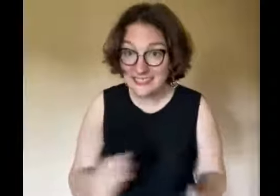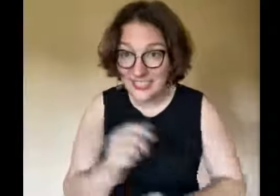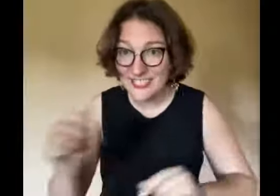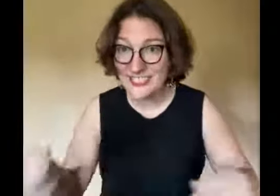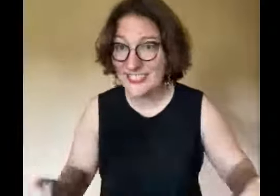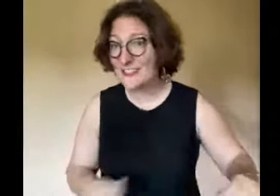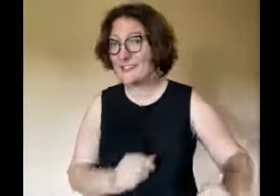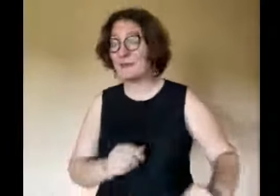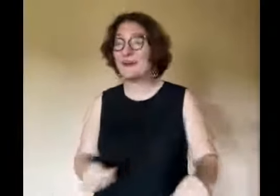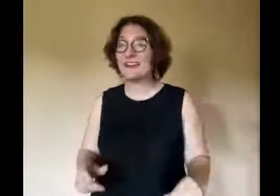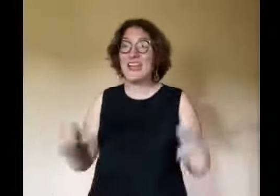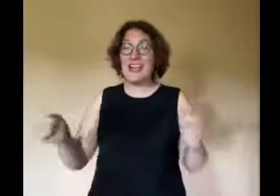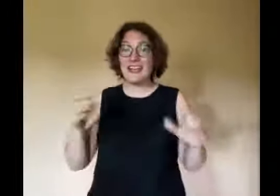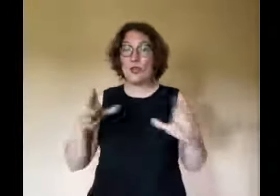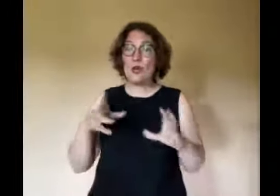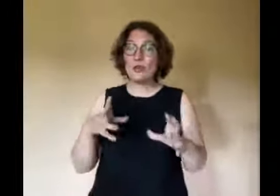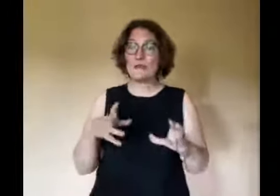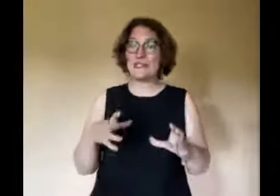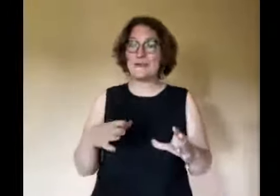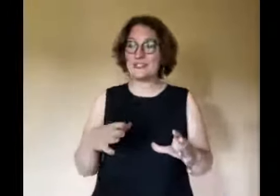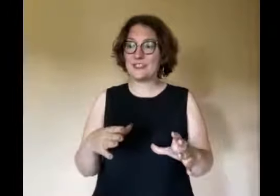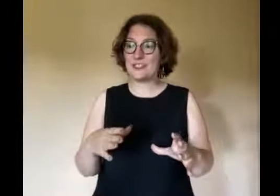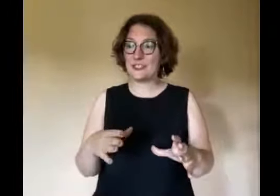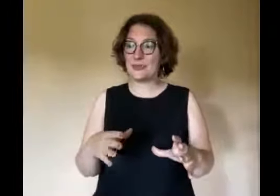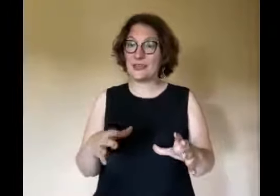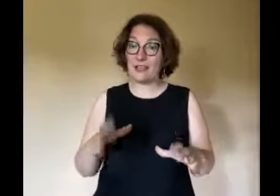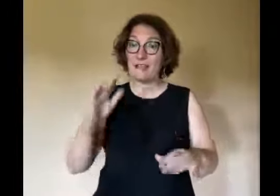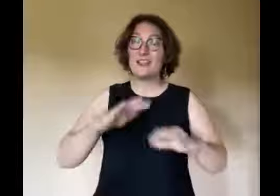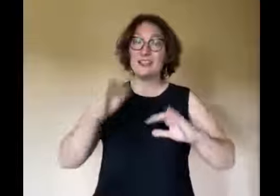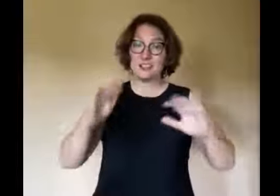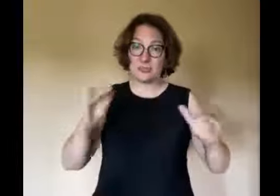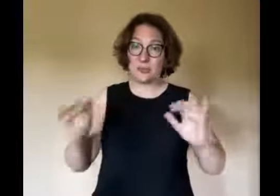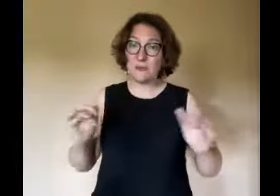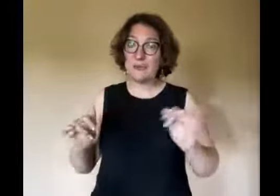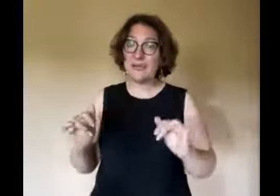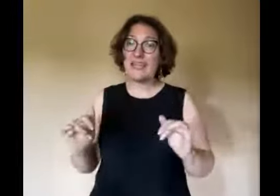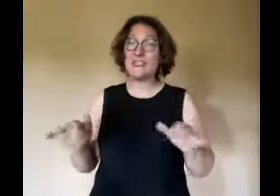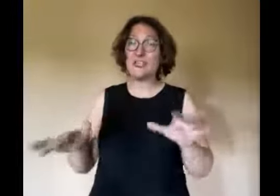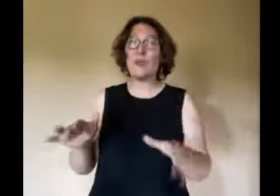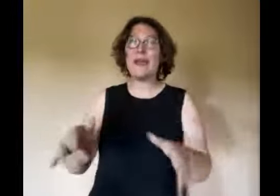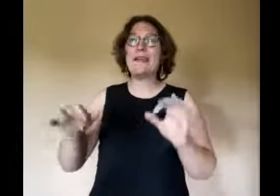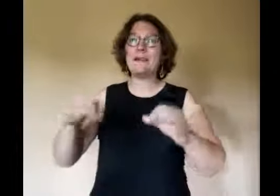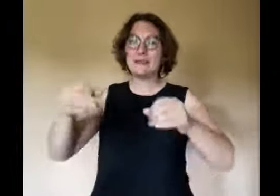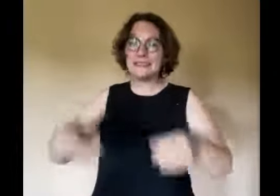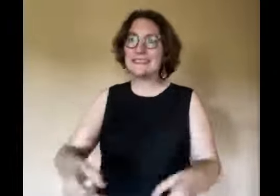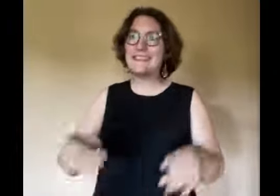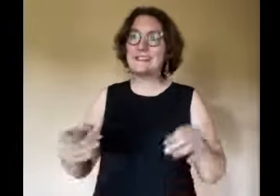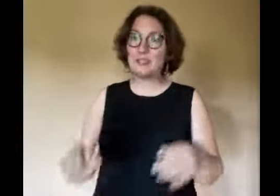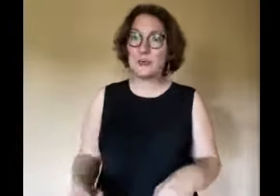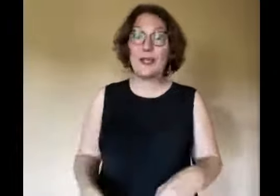been ending, my DMS have been full of messages from the women from that class who were saying, oh, in Module One, you sent this and in module four, oh my goodness. And then I changed this in my life and like so. Whenever you watch them,